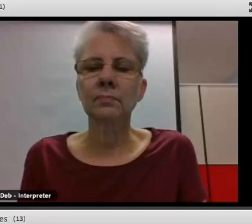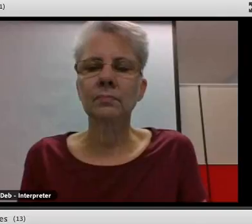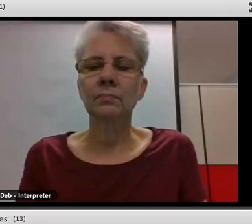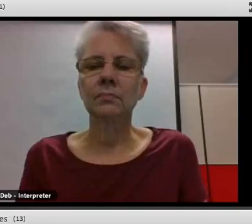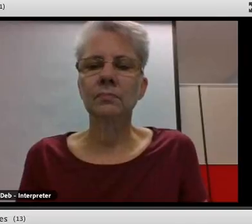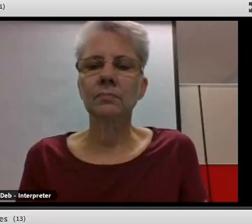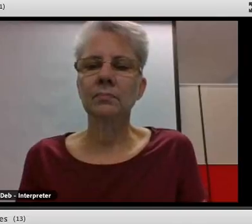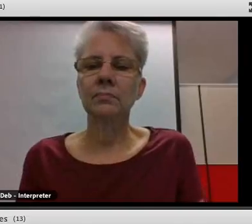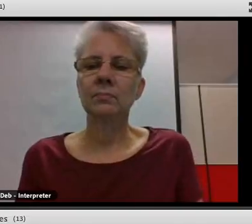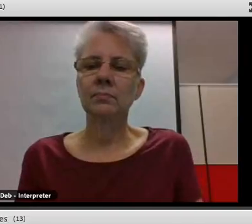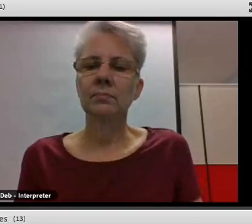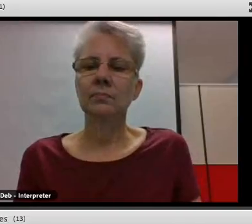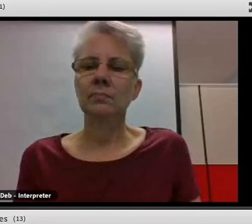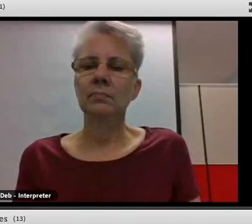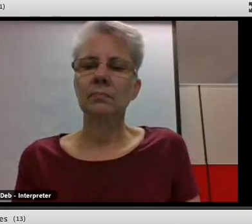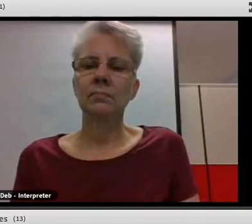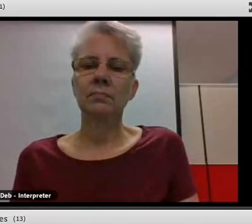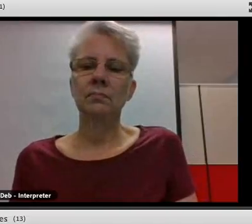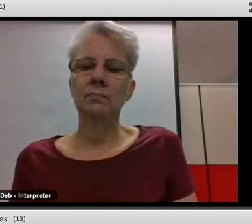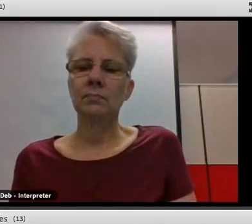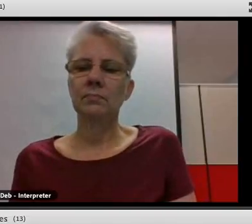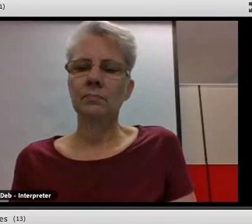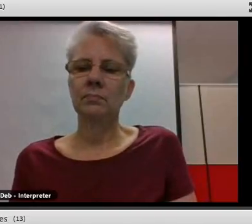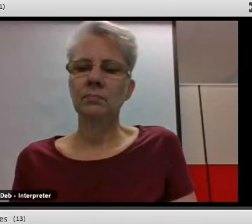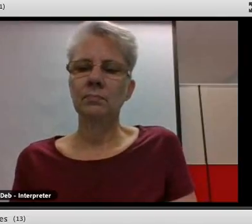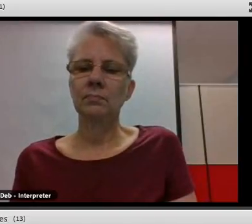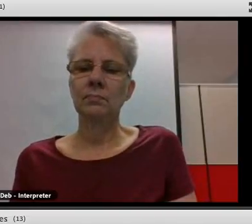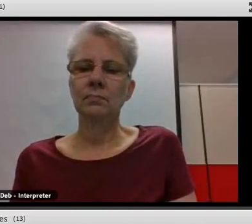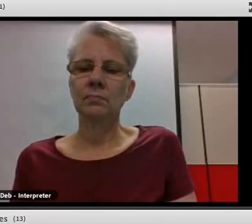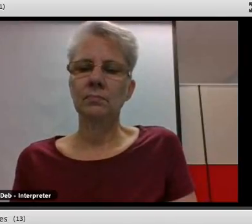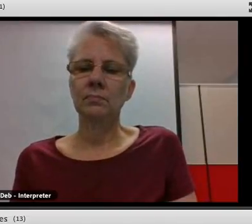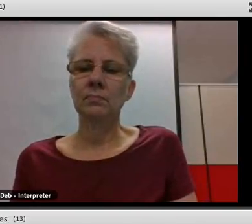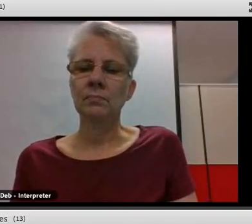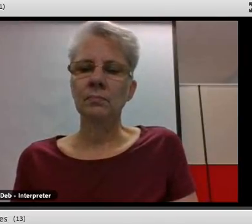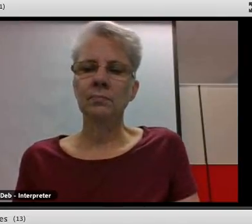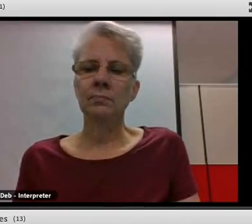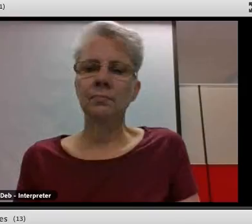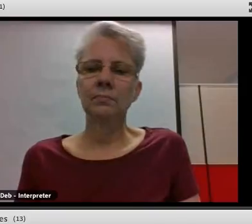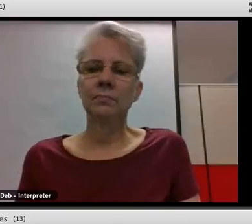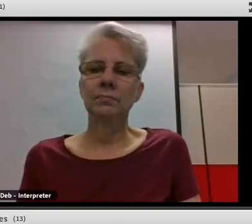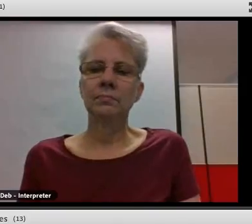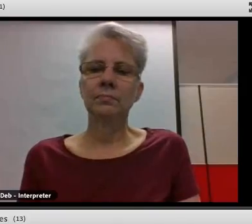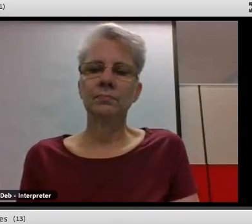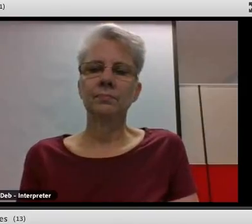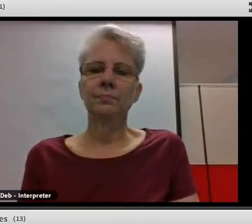and that's really hard to do and still have design. And so they're not adamant about having AAA,